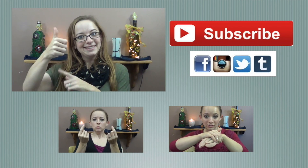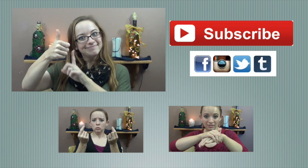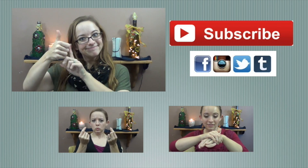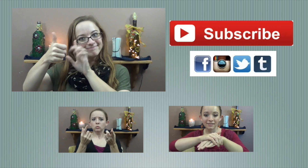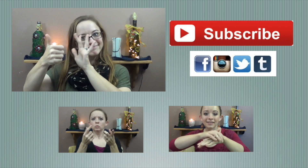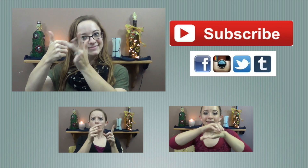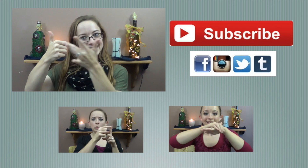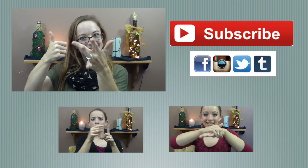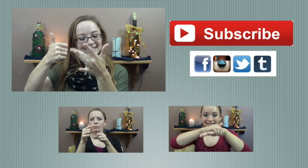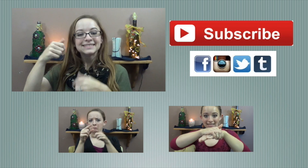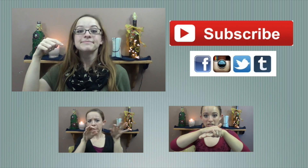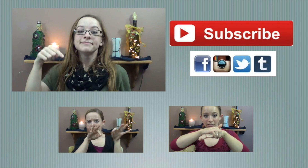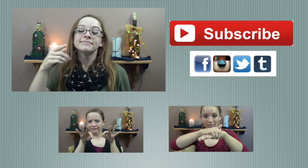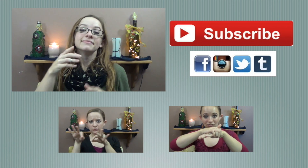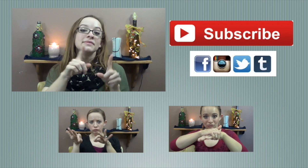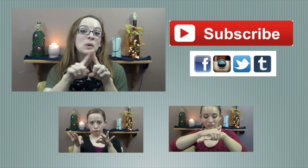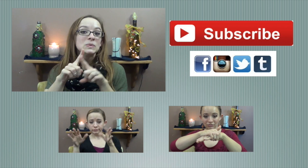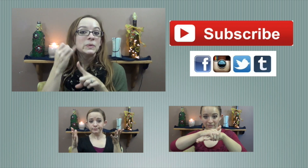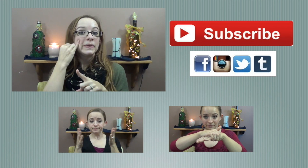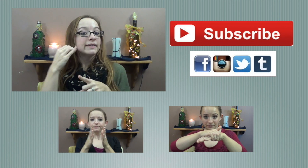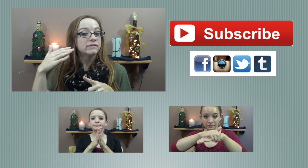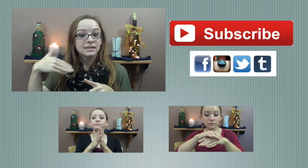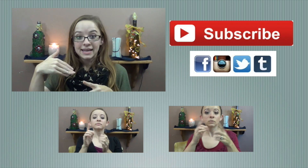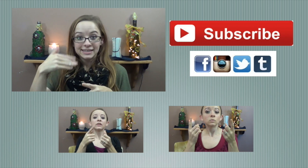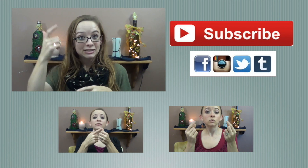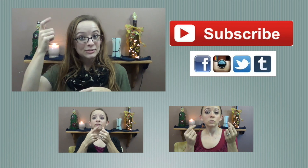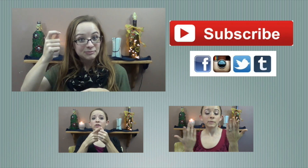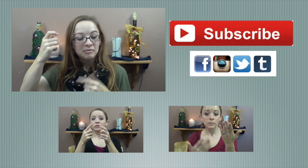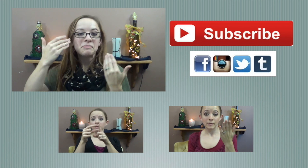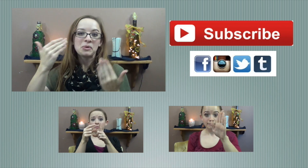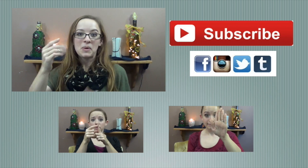LIKE button below. Click it! Also if you're not already